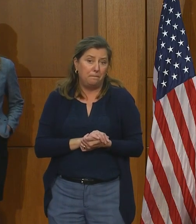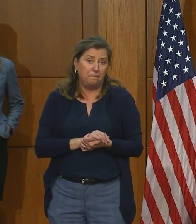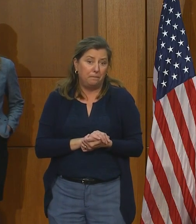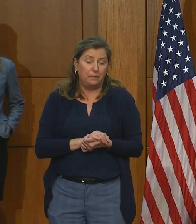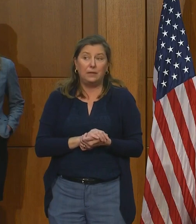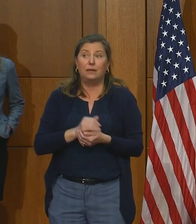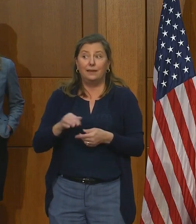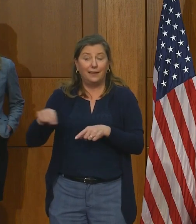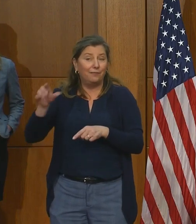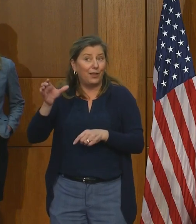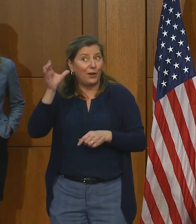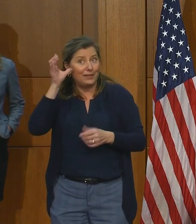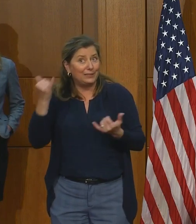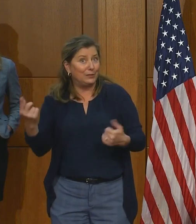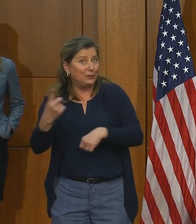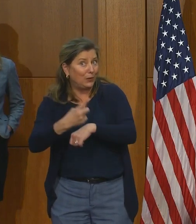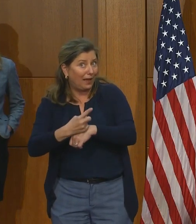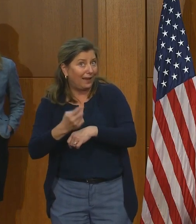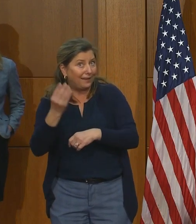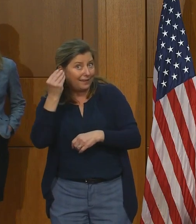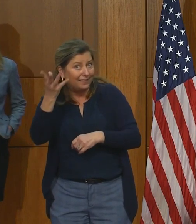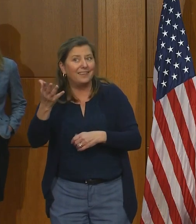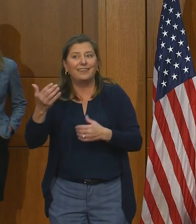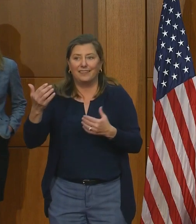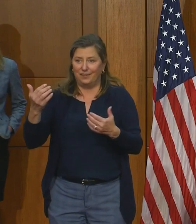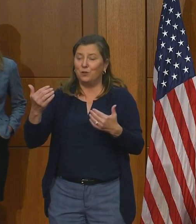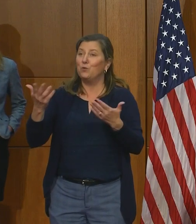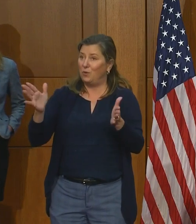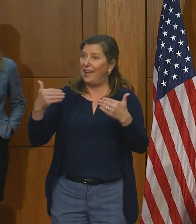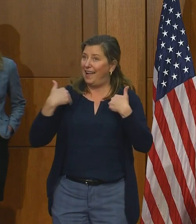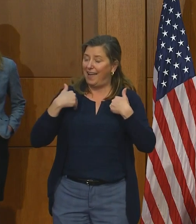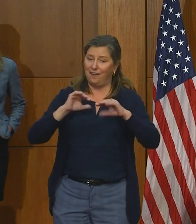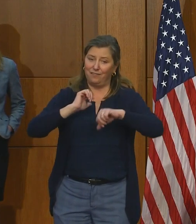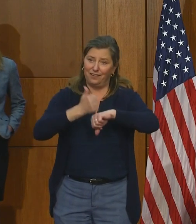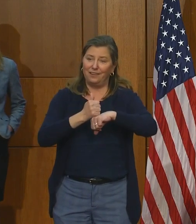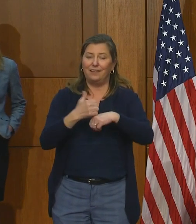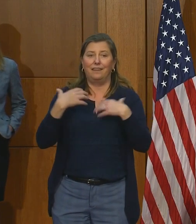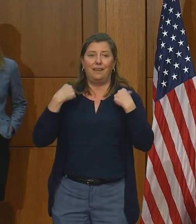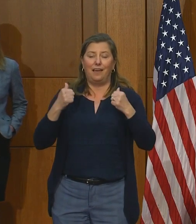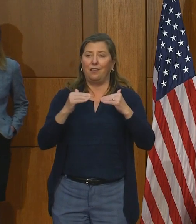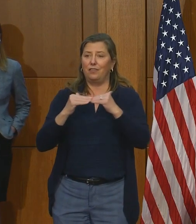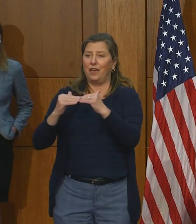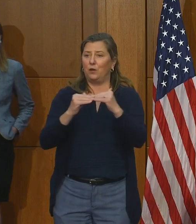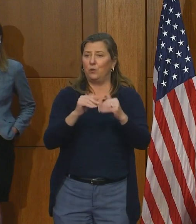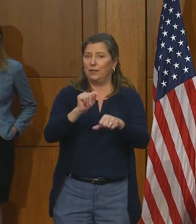THEM ANDRE- BUT IF THEY'RE